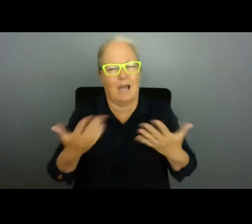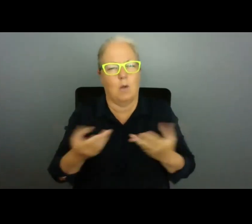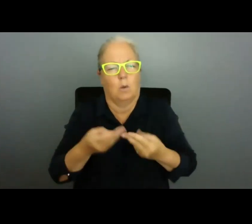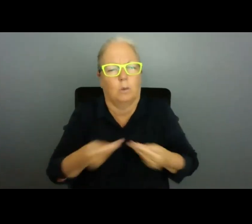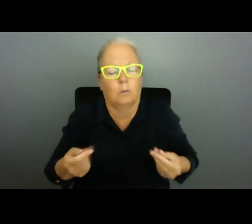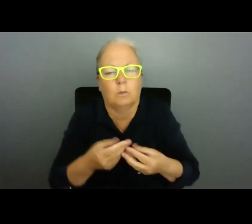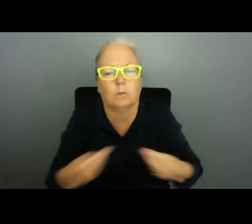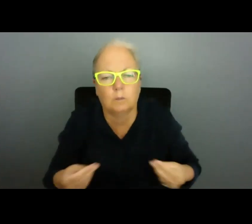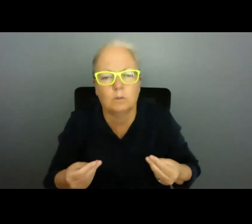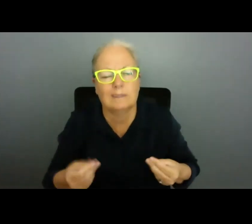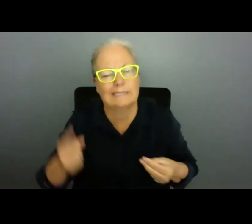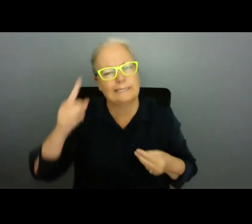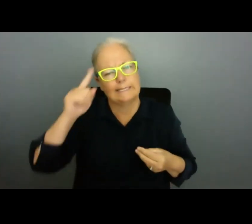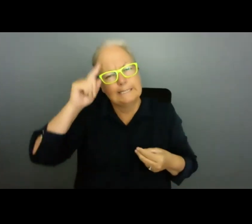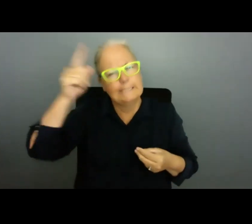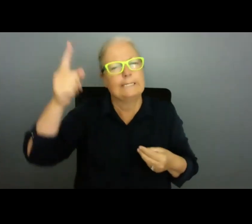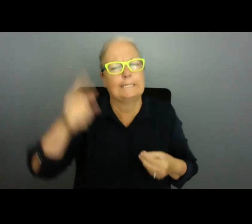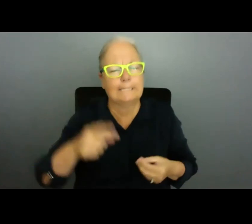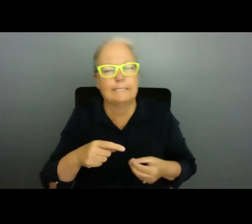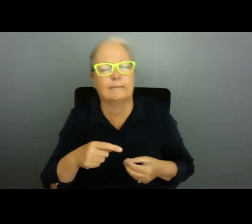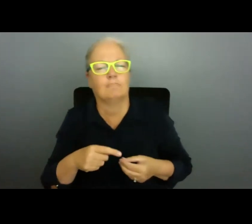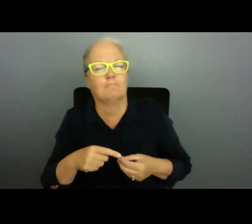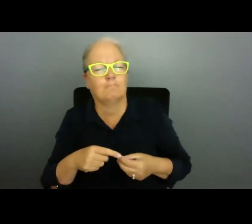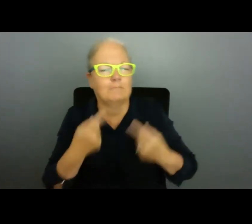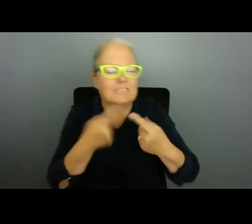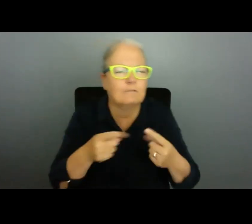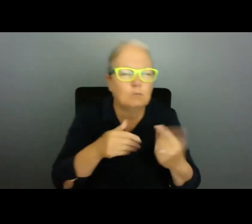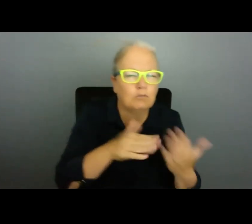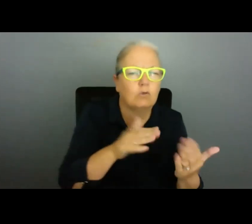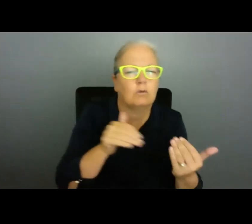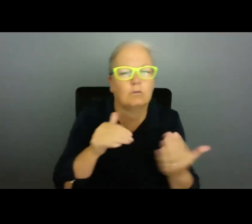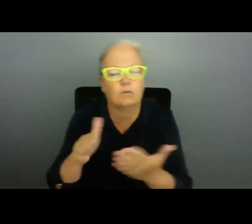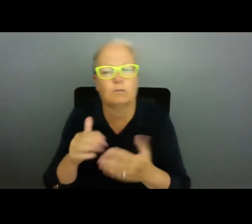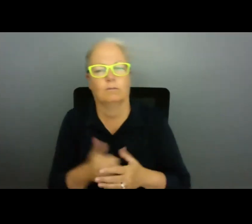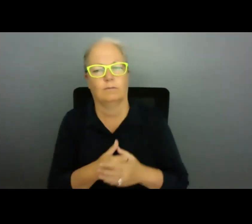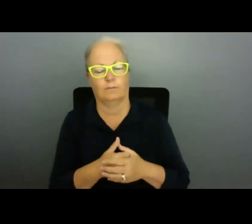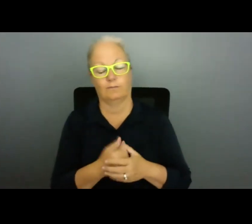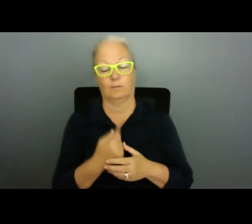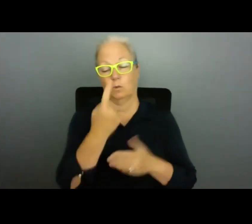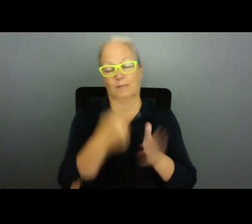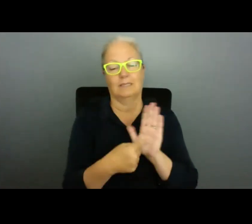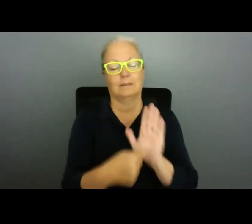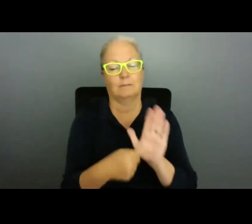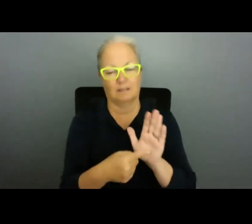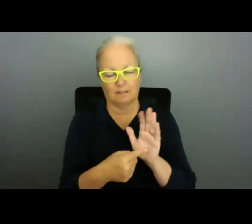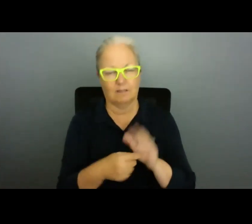of the pandemic one example to close with is our work on the global youth mobilization initiative